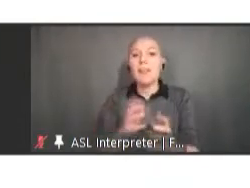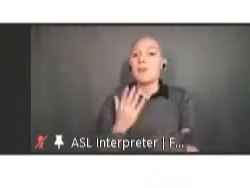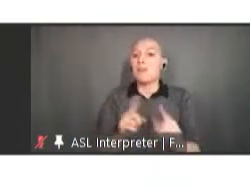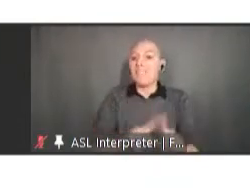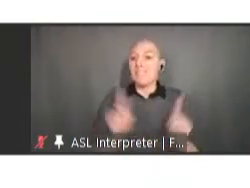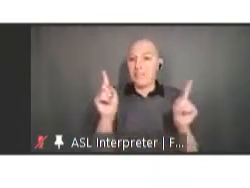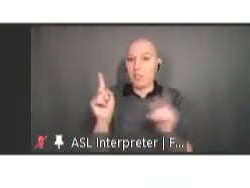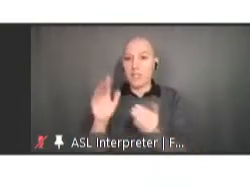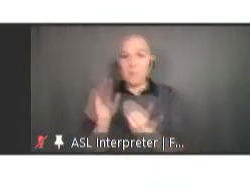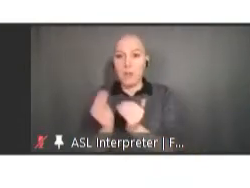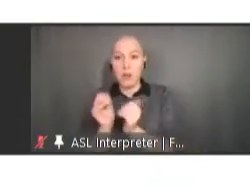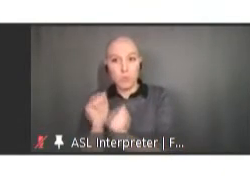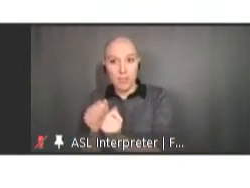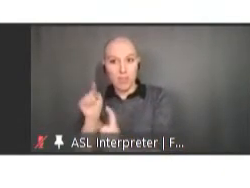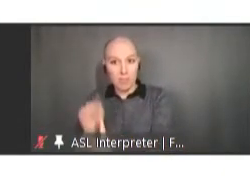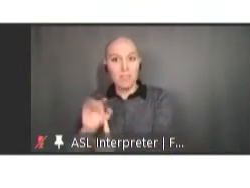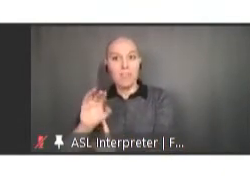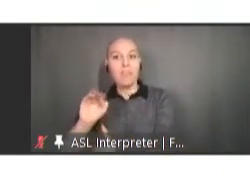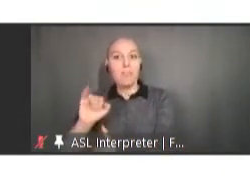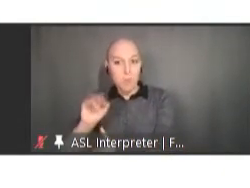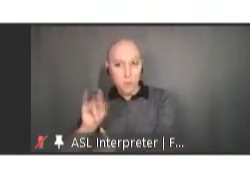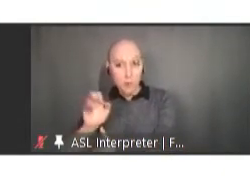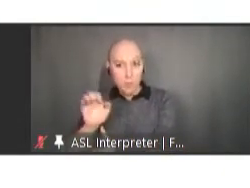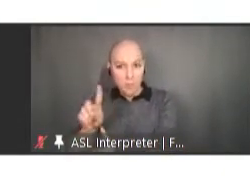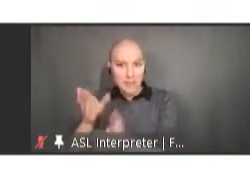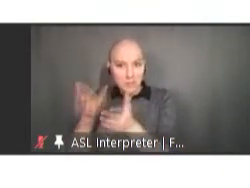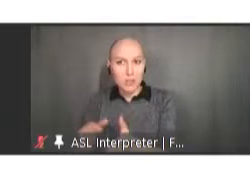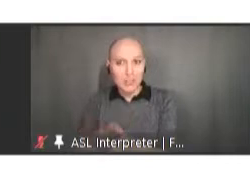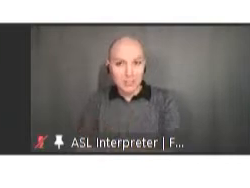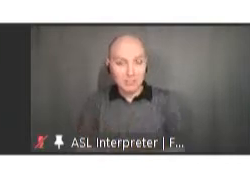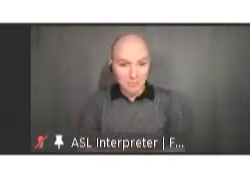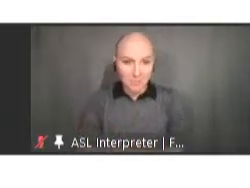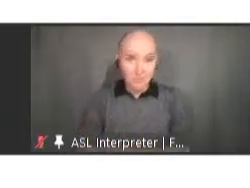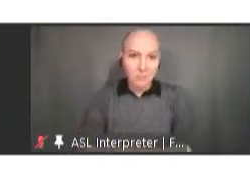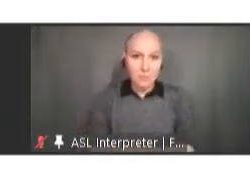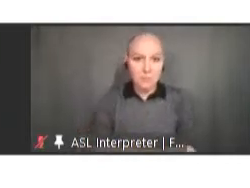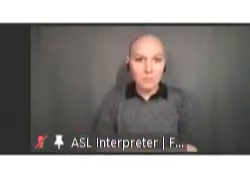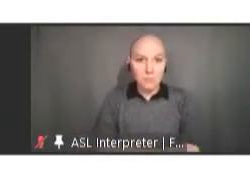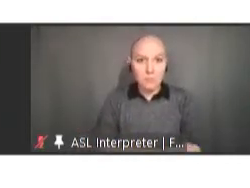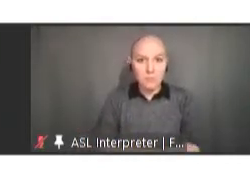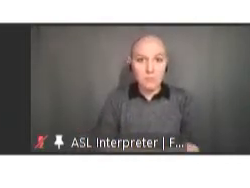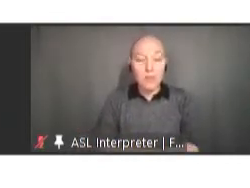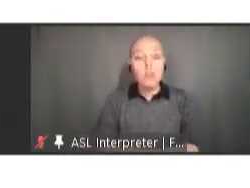Next slide. I'd like to share some of what we know about the immune response to SARS-CoV-2